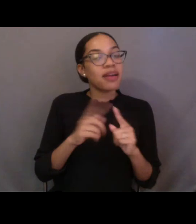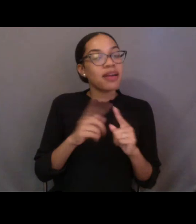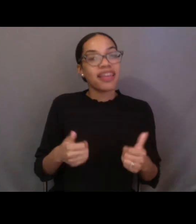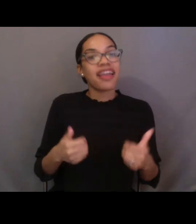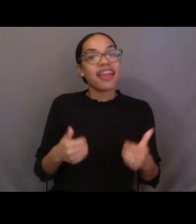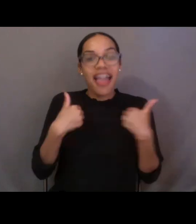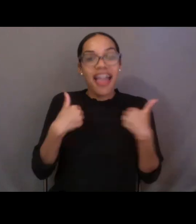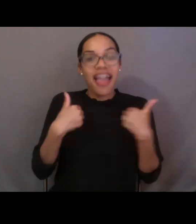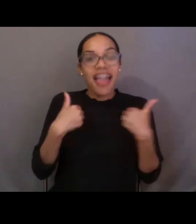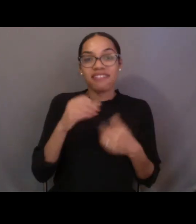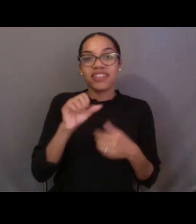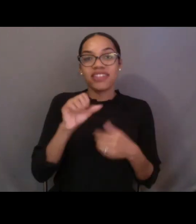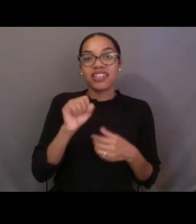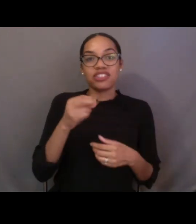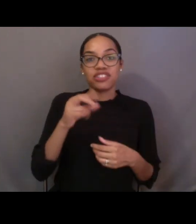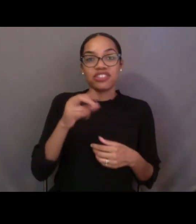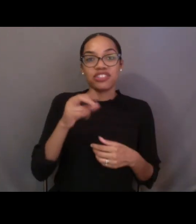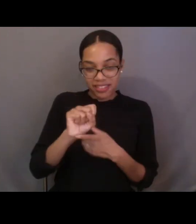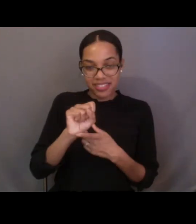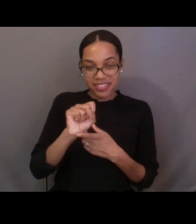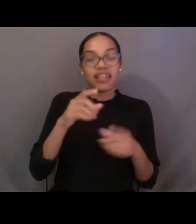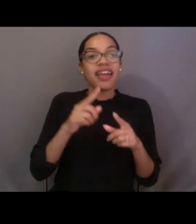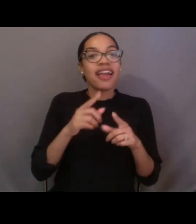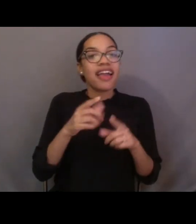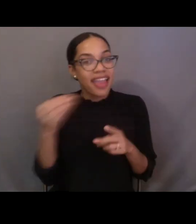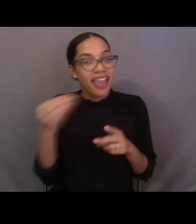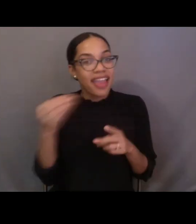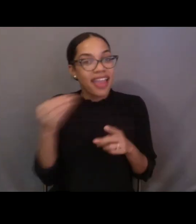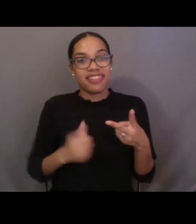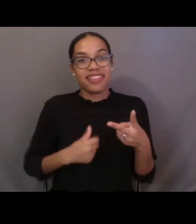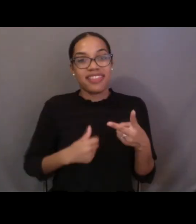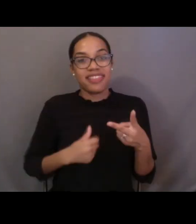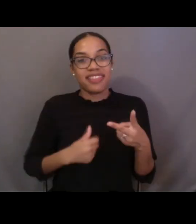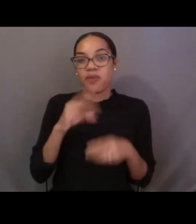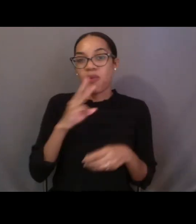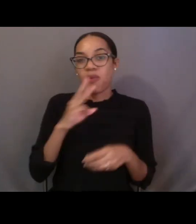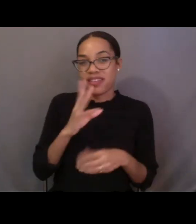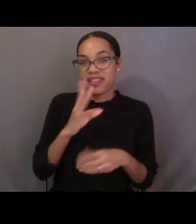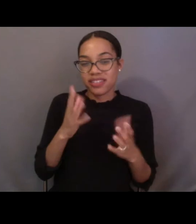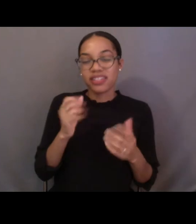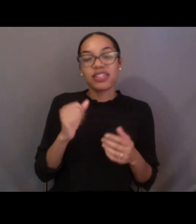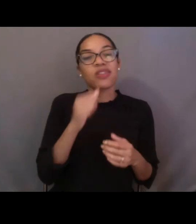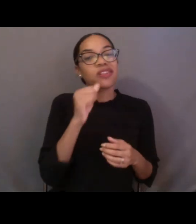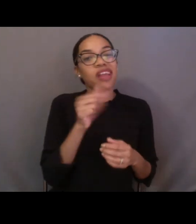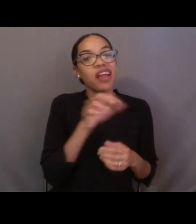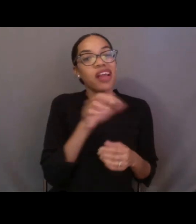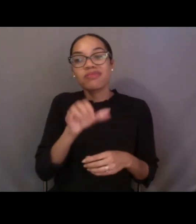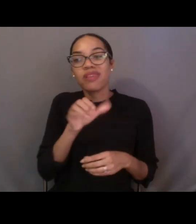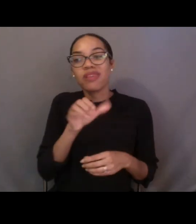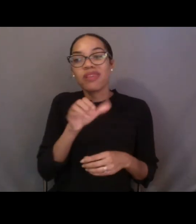that they're called shellfish, and that gives you a clue. Yeah, they're not like other fish that we know, but they're called shellfish